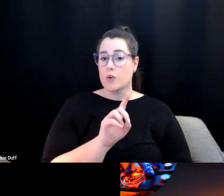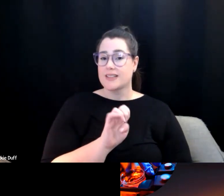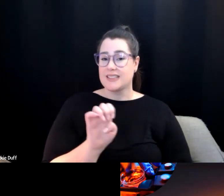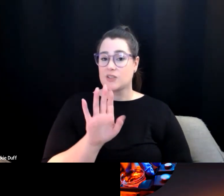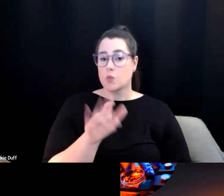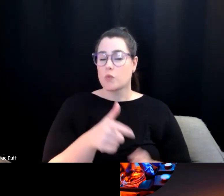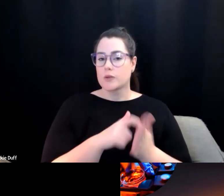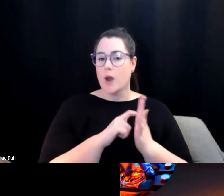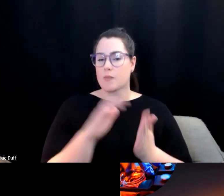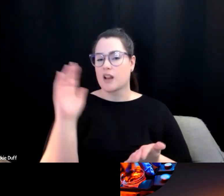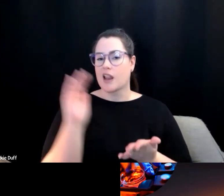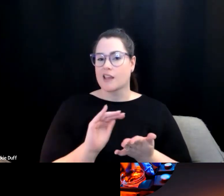You just need the UEI number.